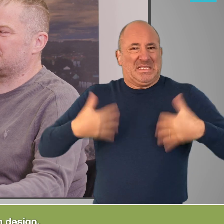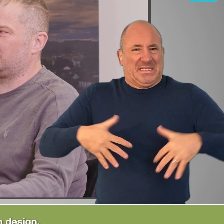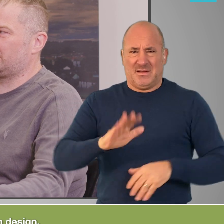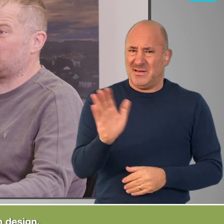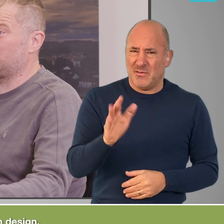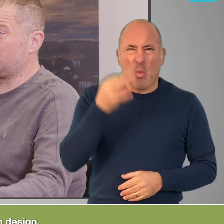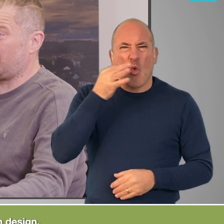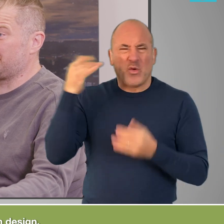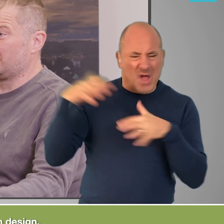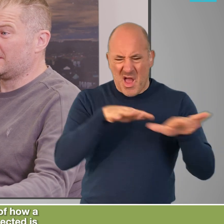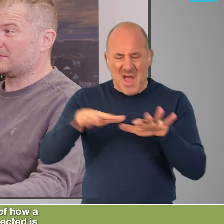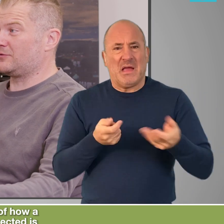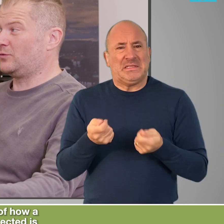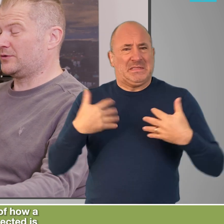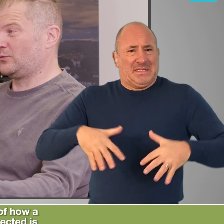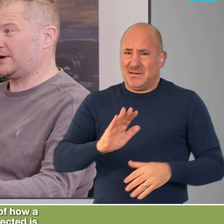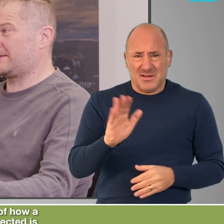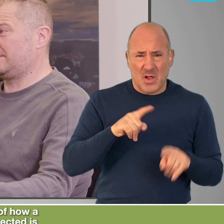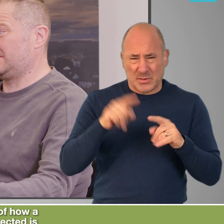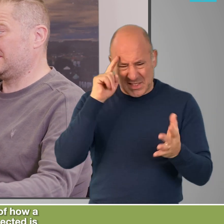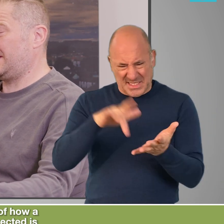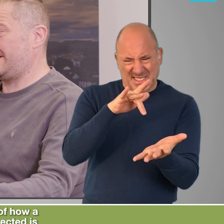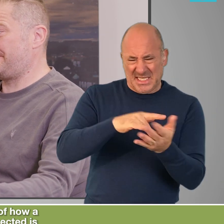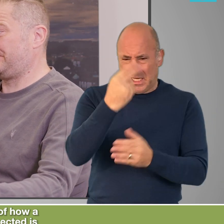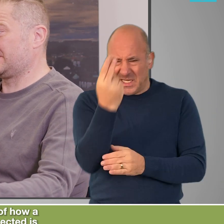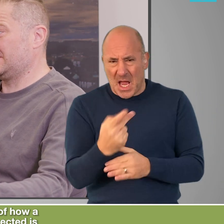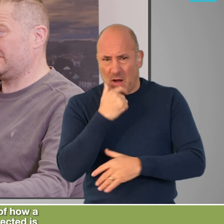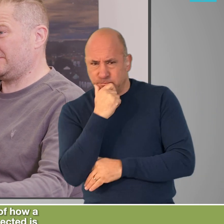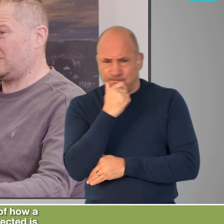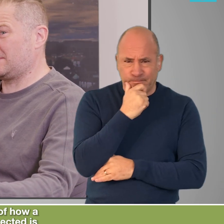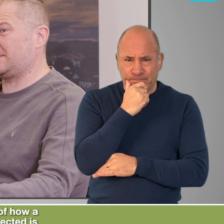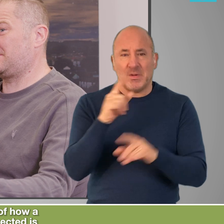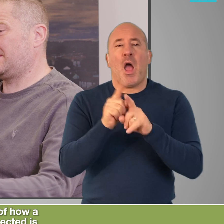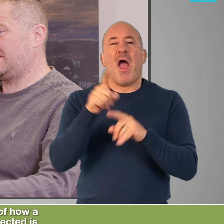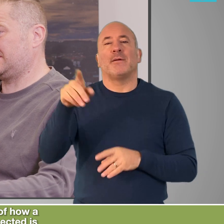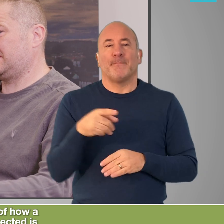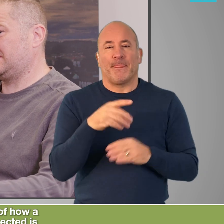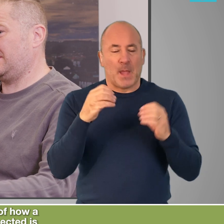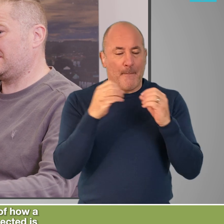but through urban design. So one example of how a city's being connected is